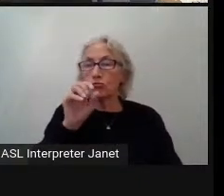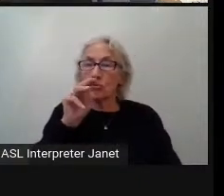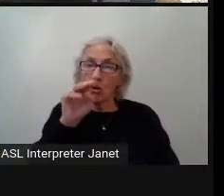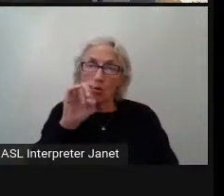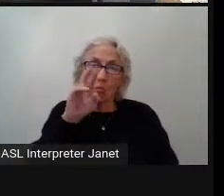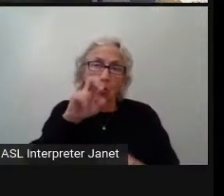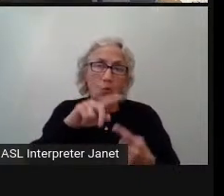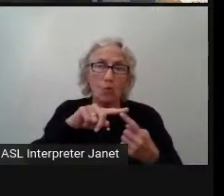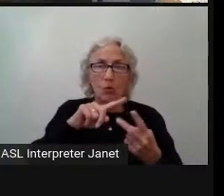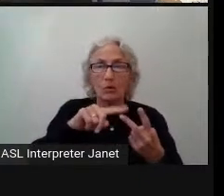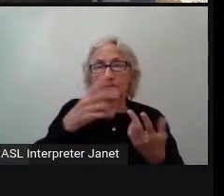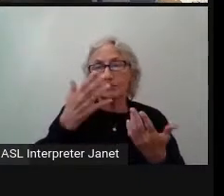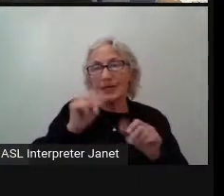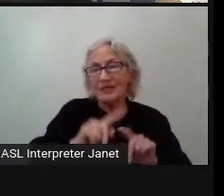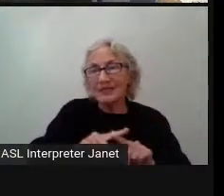decide if they want to see the site and monochrome or if they